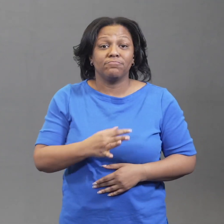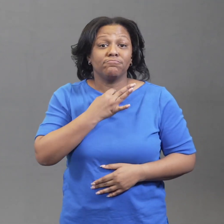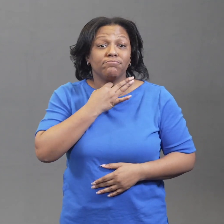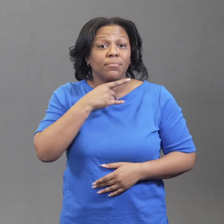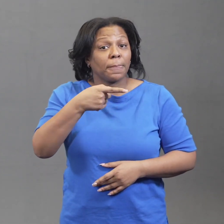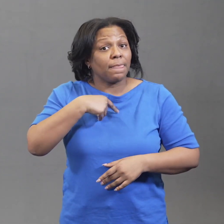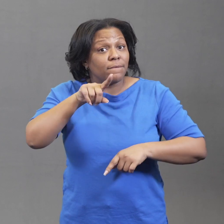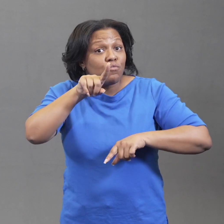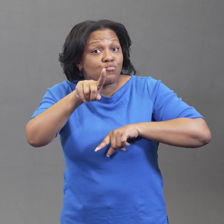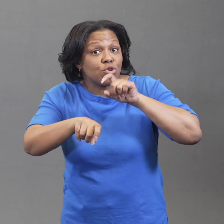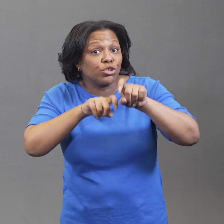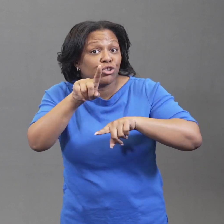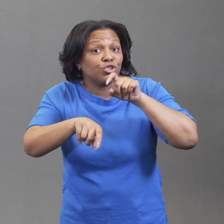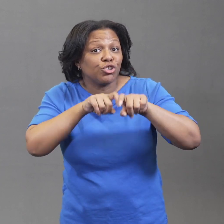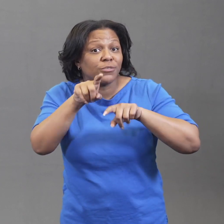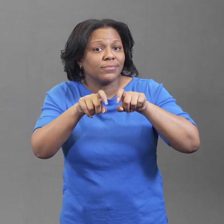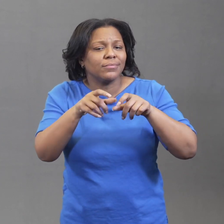Questions?